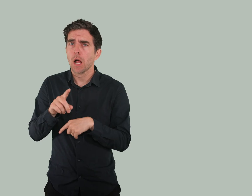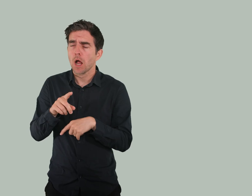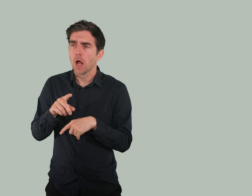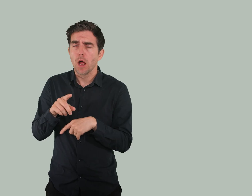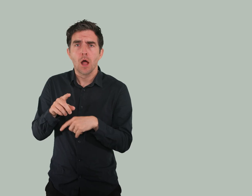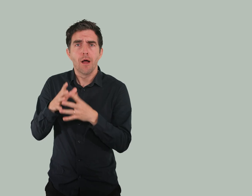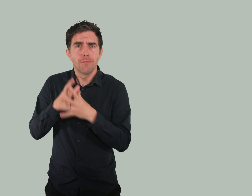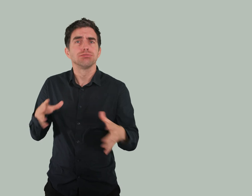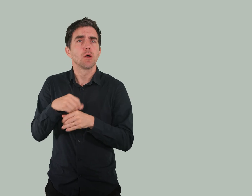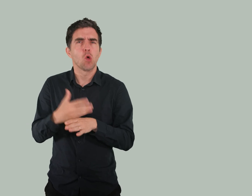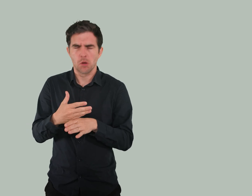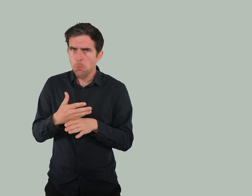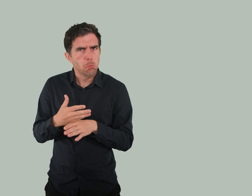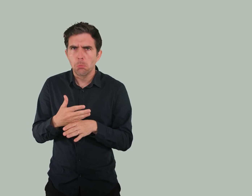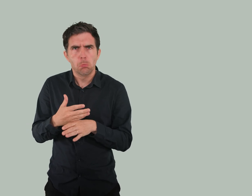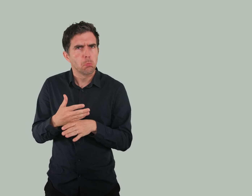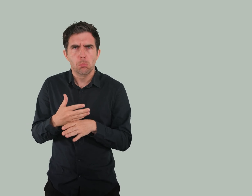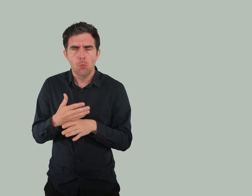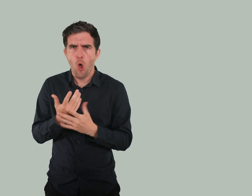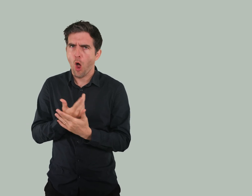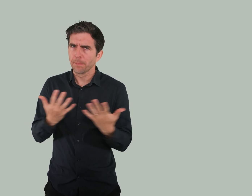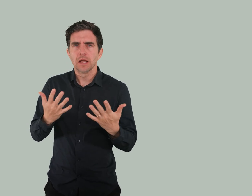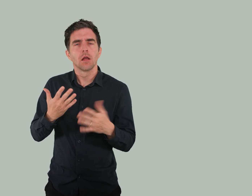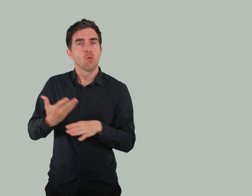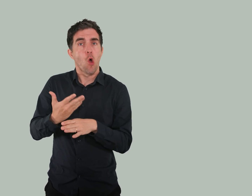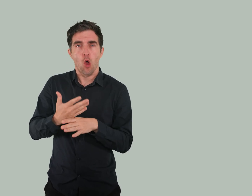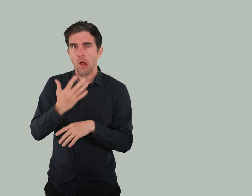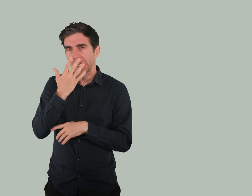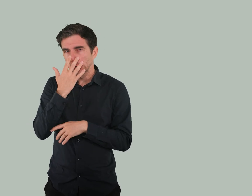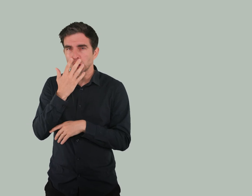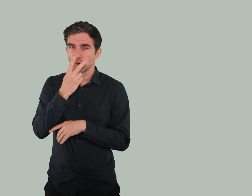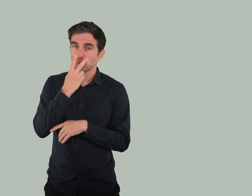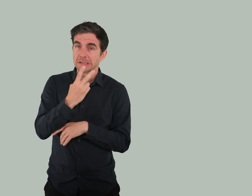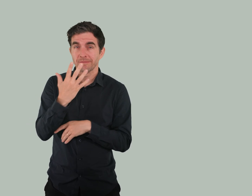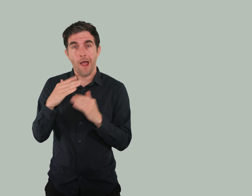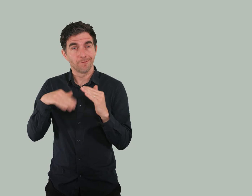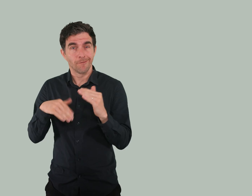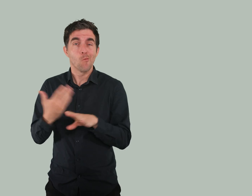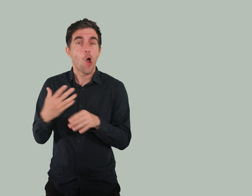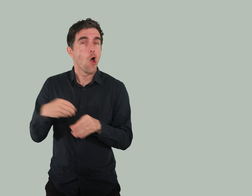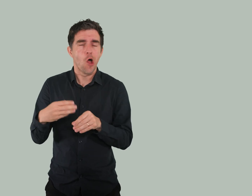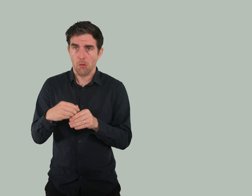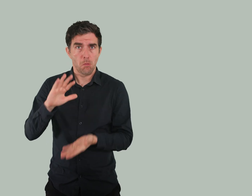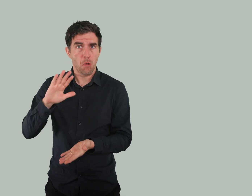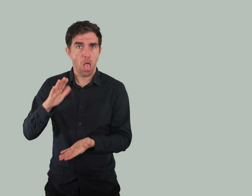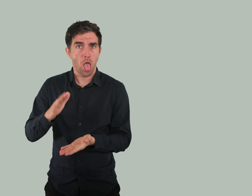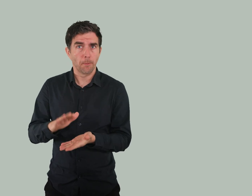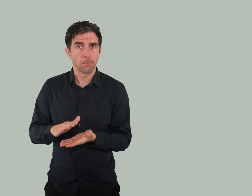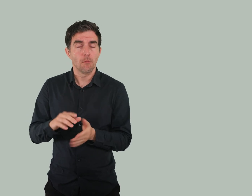But young people have not shared in that growth. The number of workers aged under 25 has fallen.